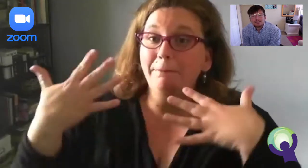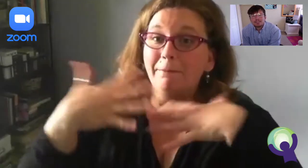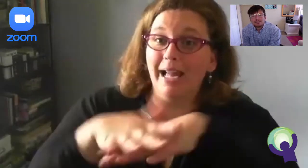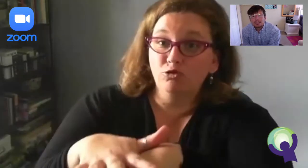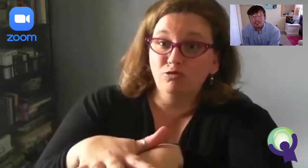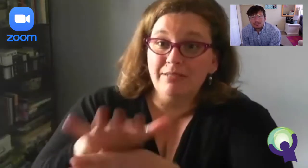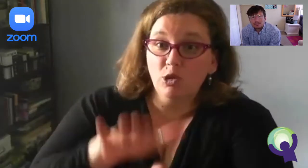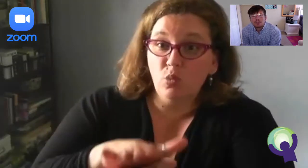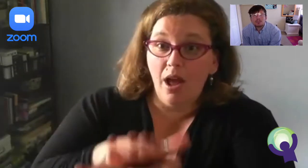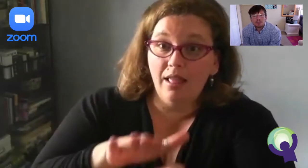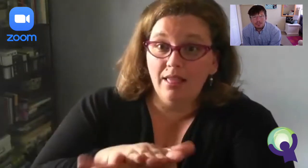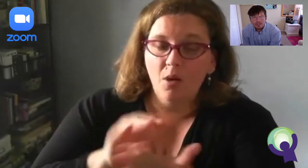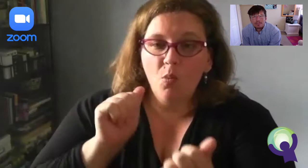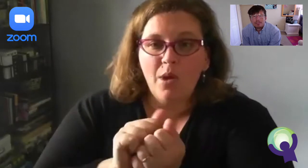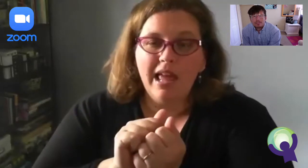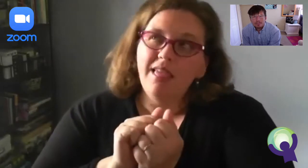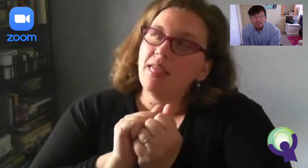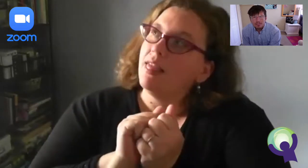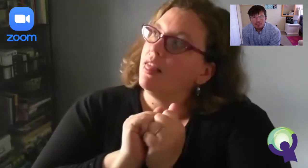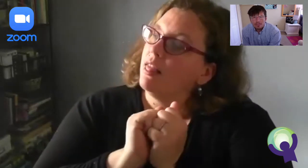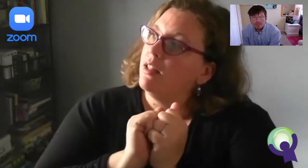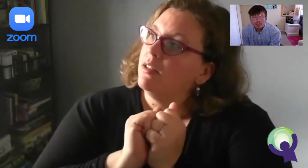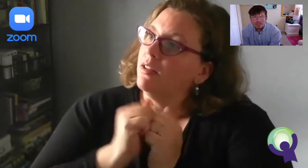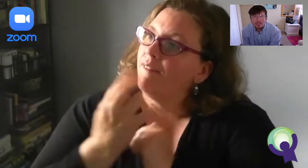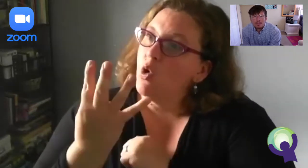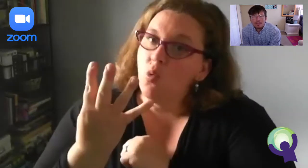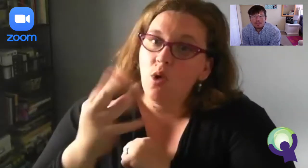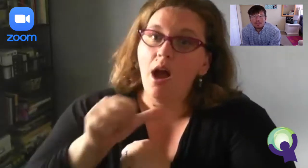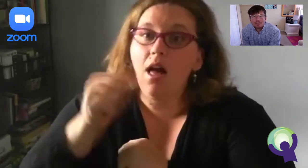I graduated from a mainstream school